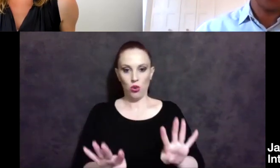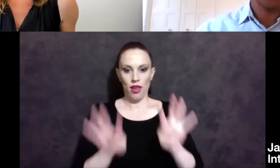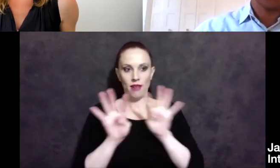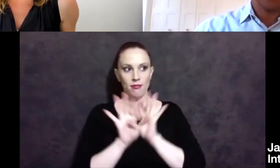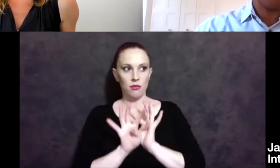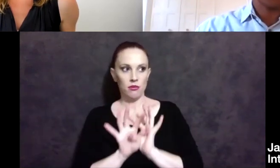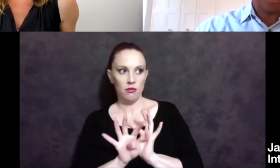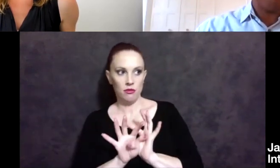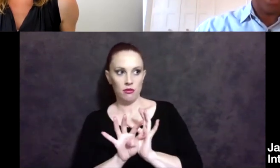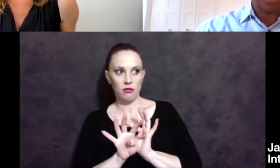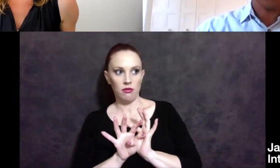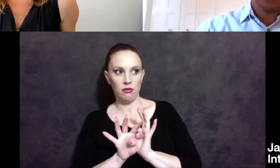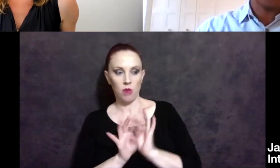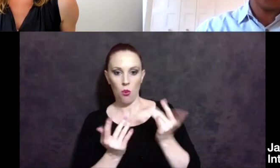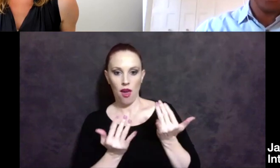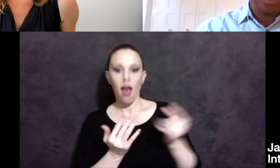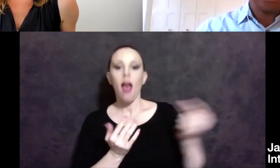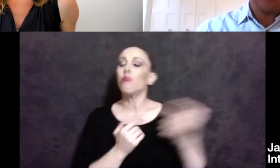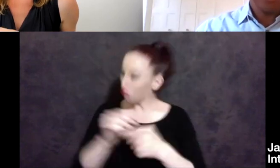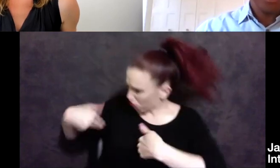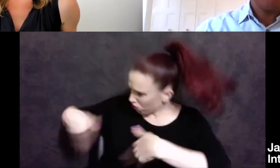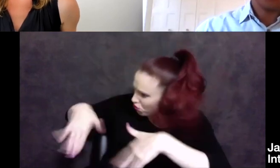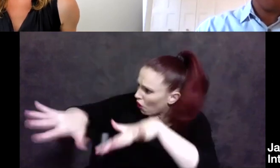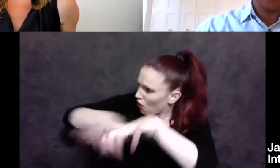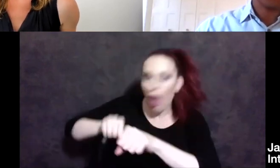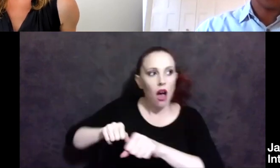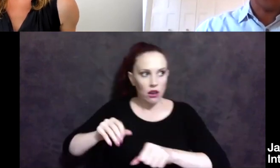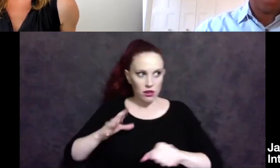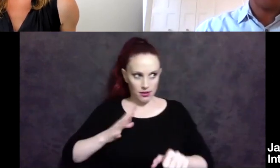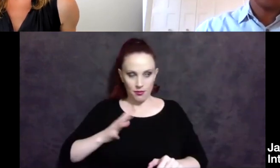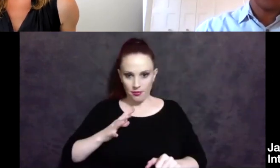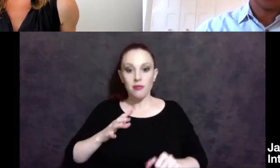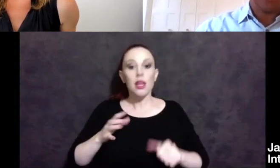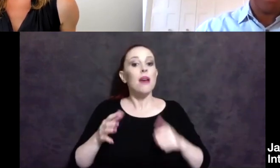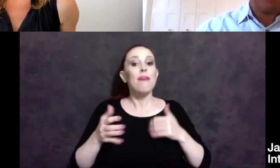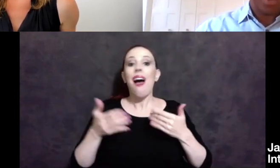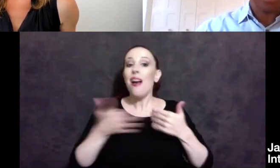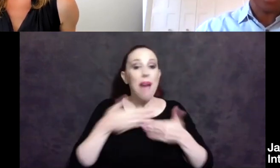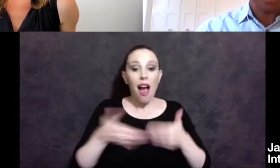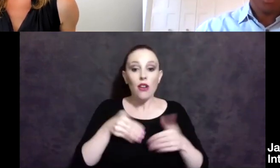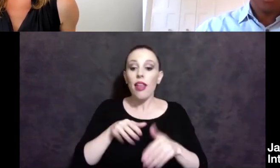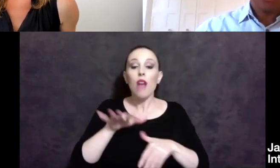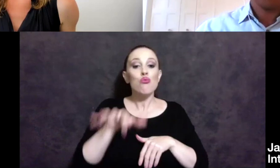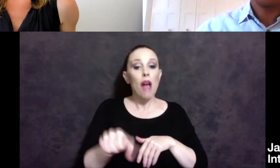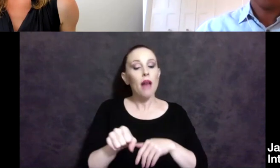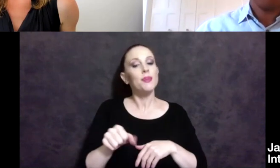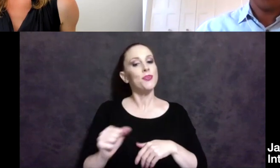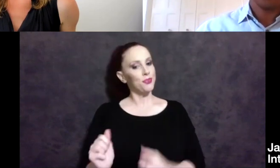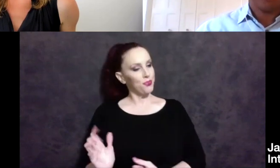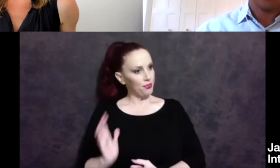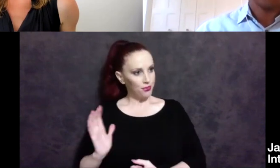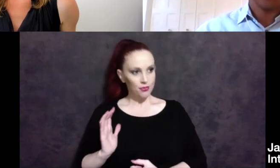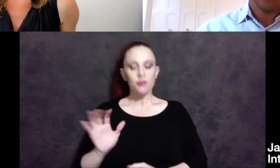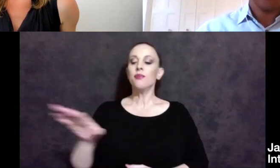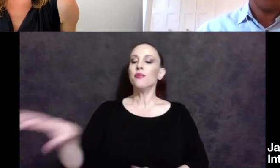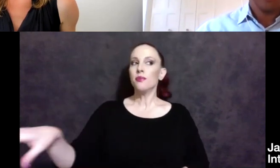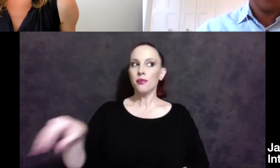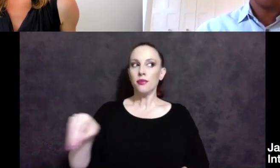to grab the grab bags and as they were doing it they were doing it very cautiously because